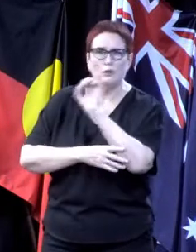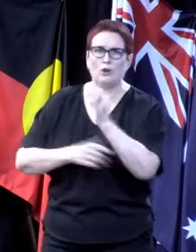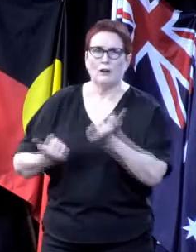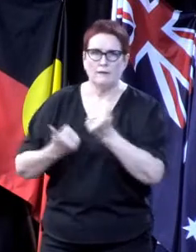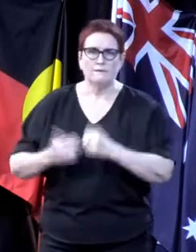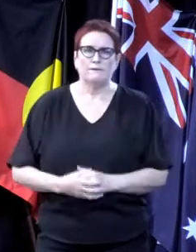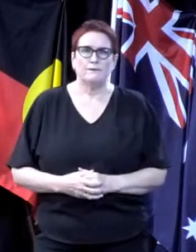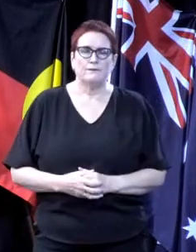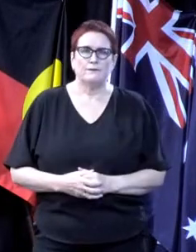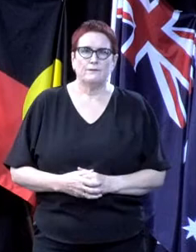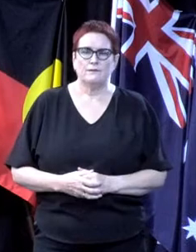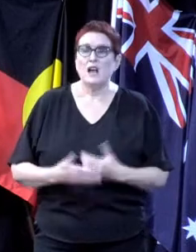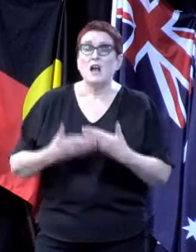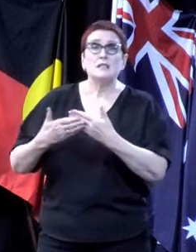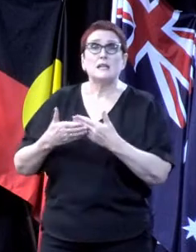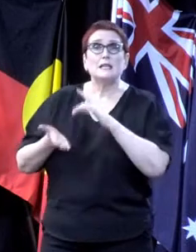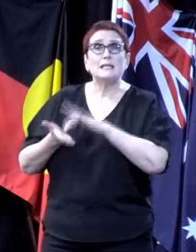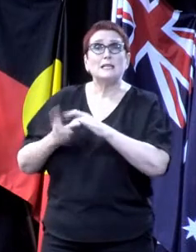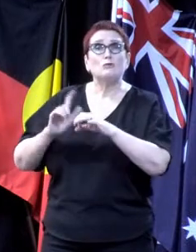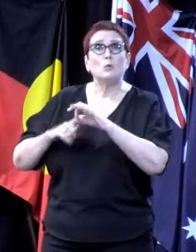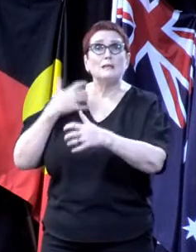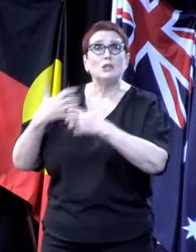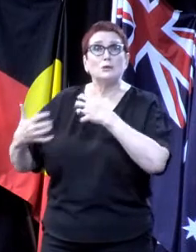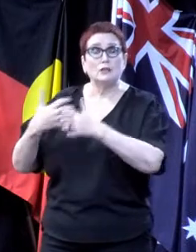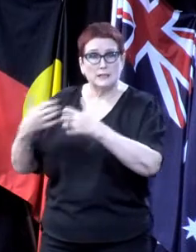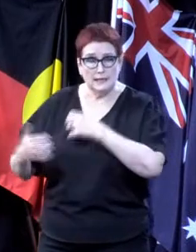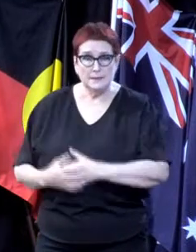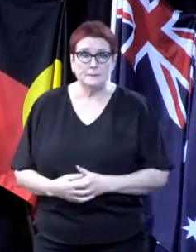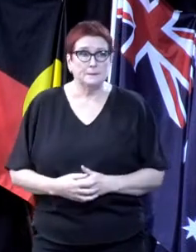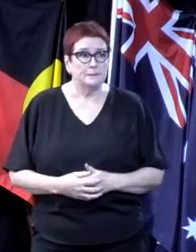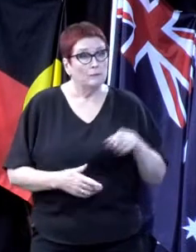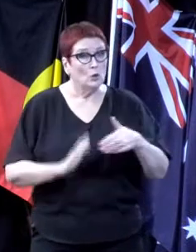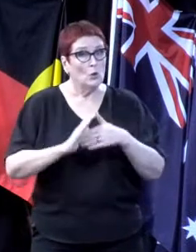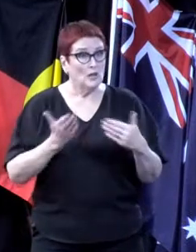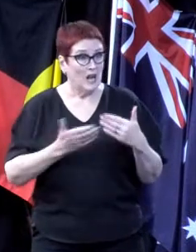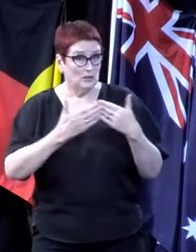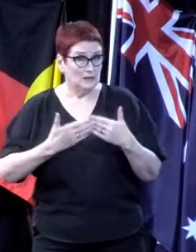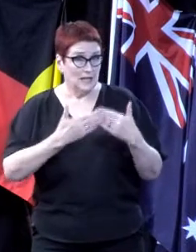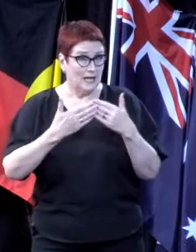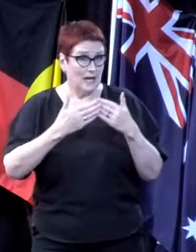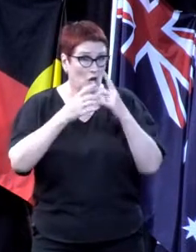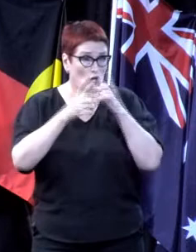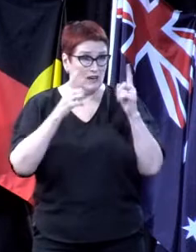From Central Queensland University. And are you currently completing a Graduate Certificate of Special Education?